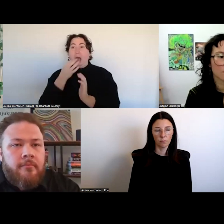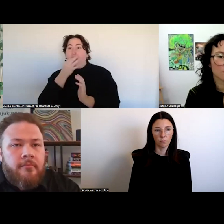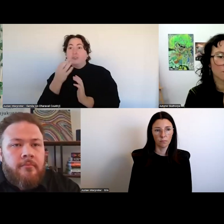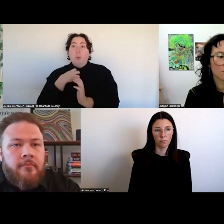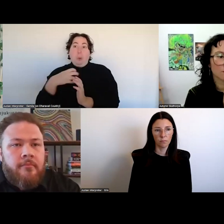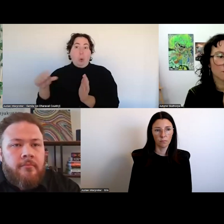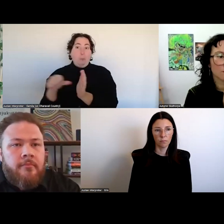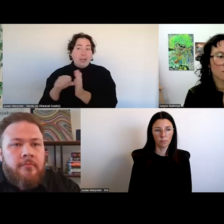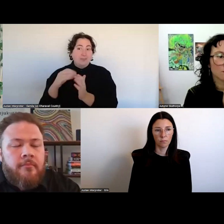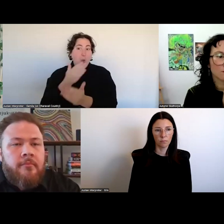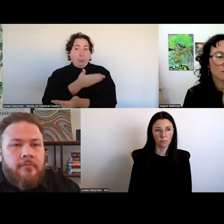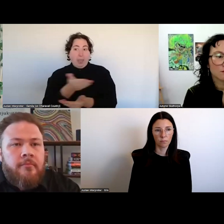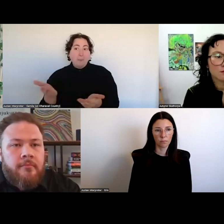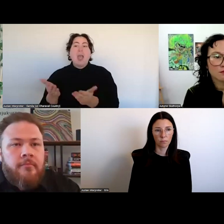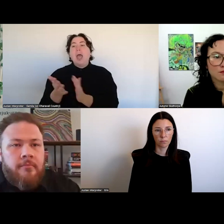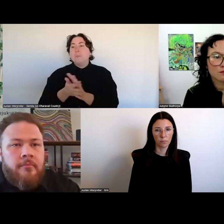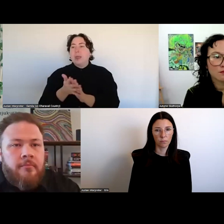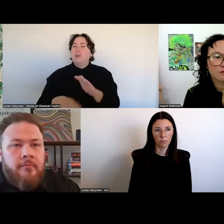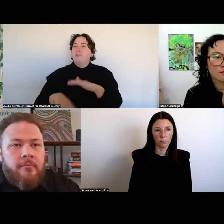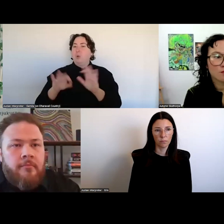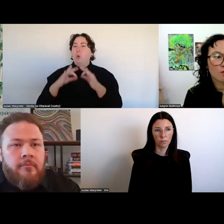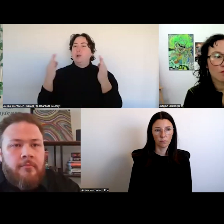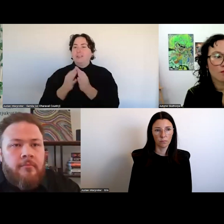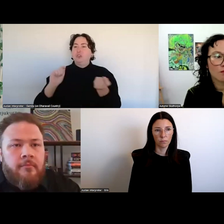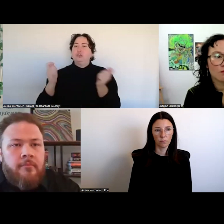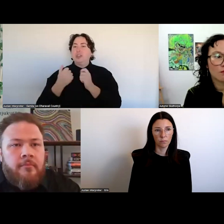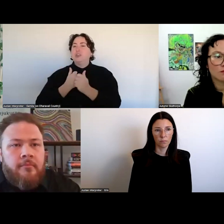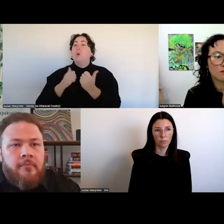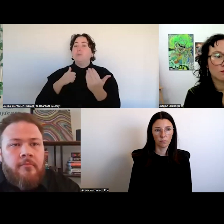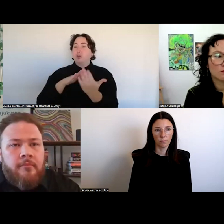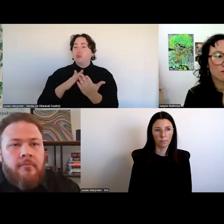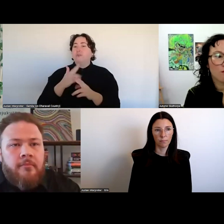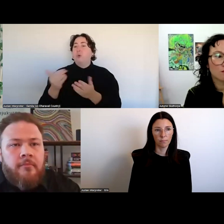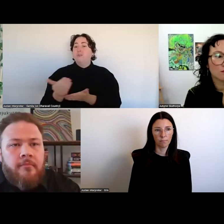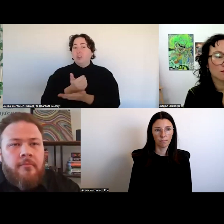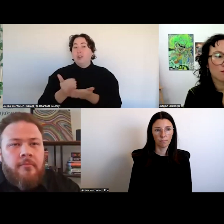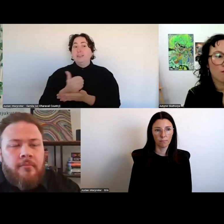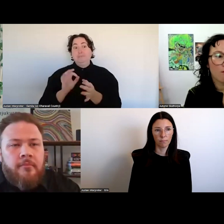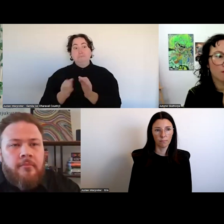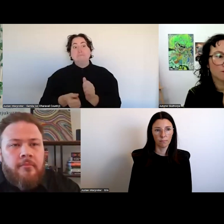organisational approach to fundraising. But I have to say, historically our team has